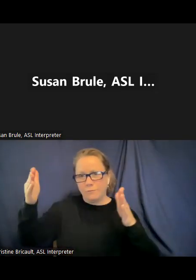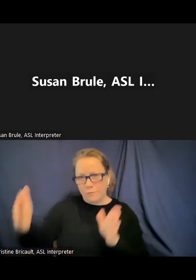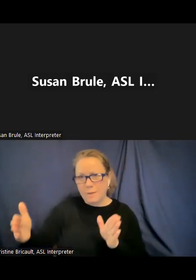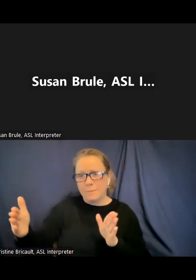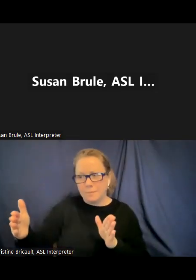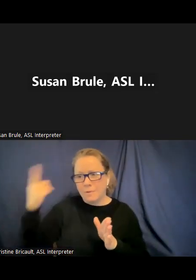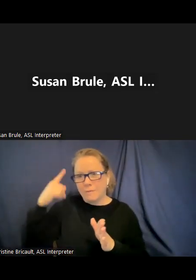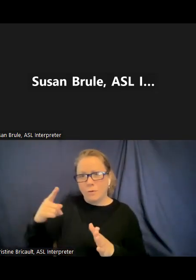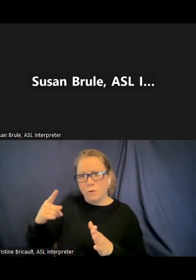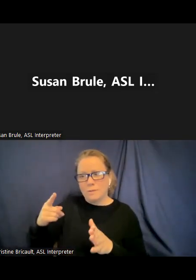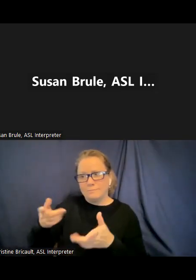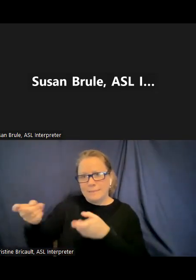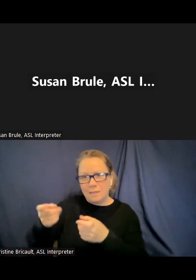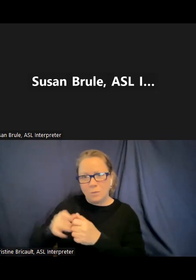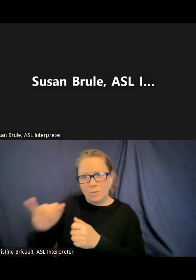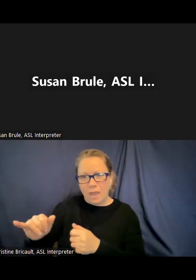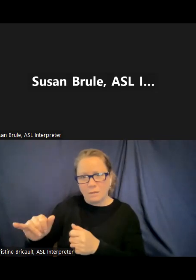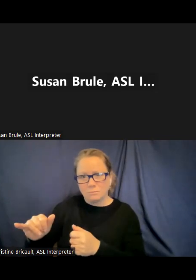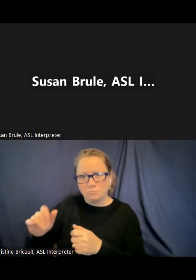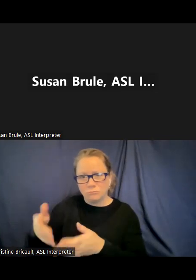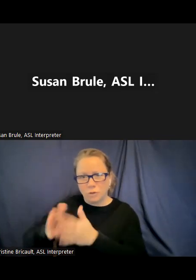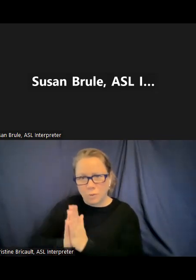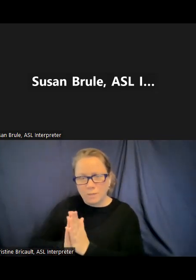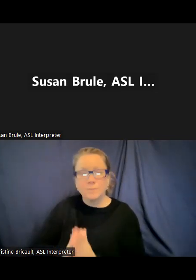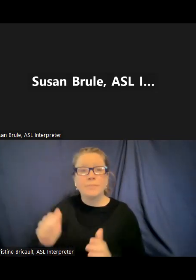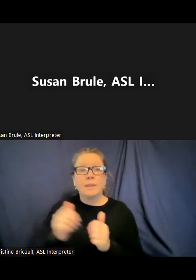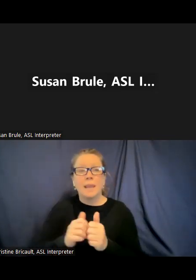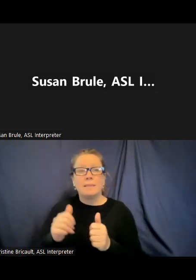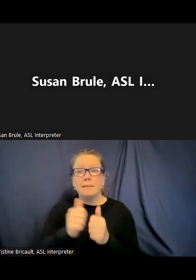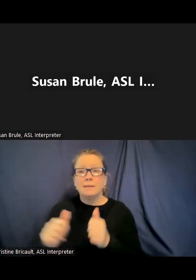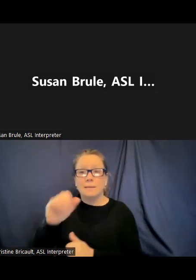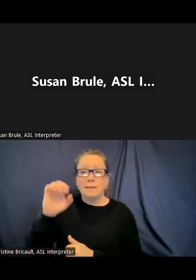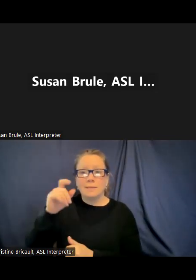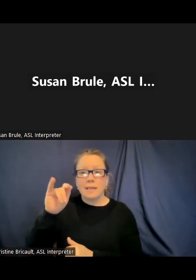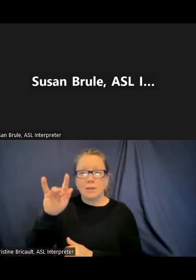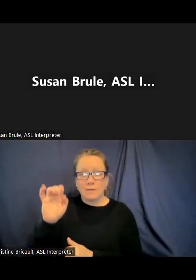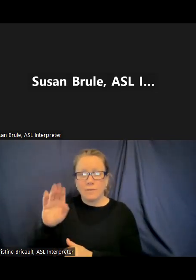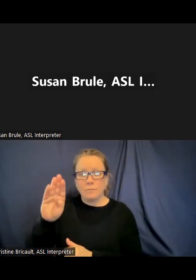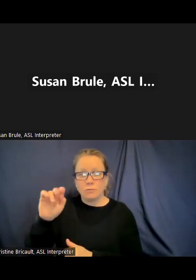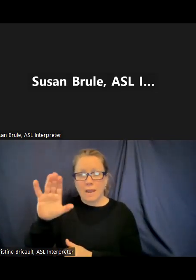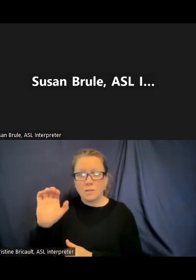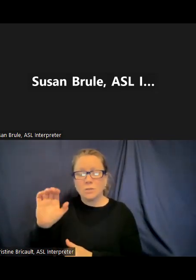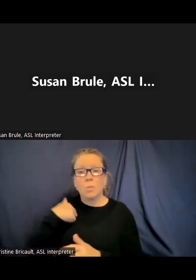In the executive branch we require our state-level ADA coordinators to